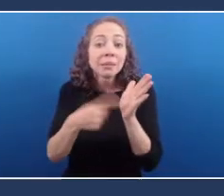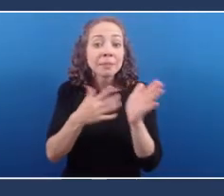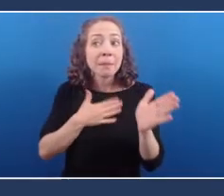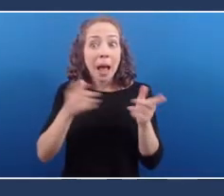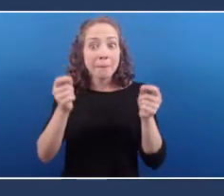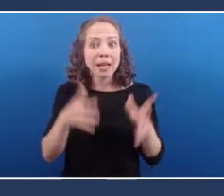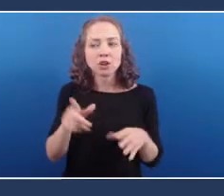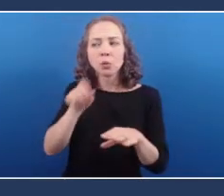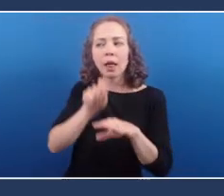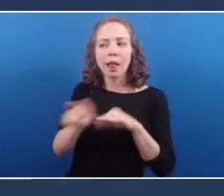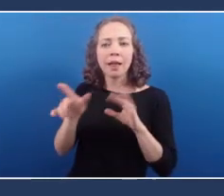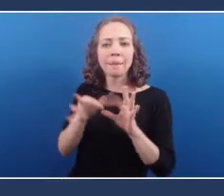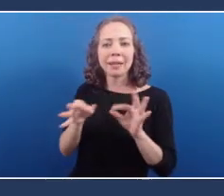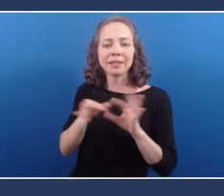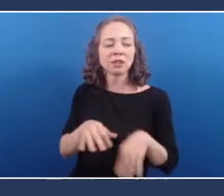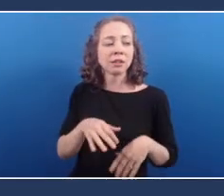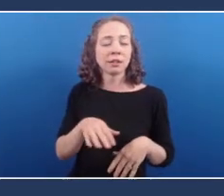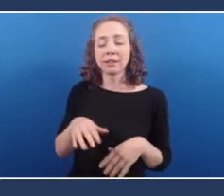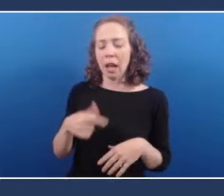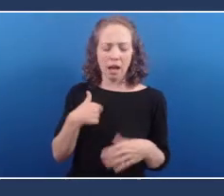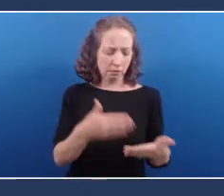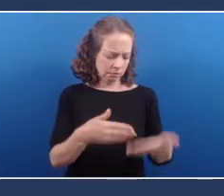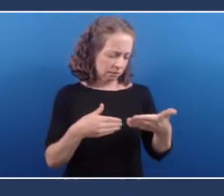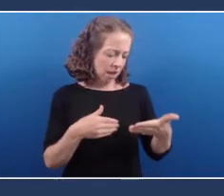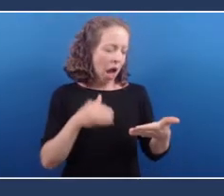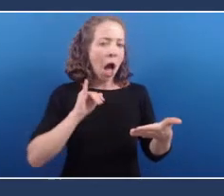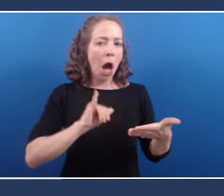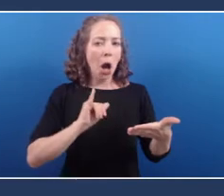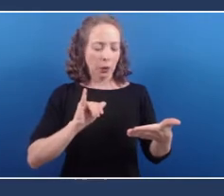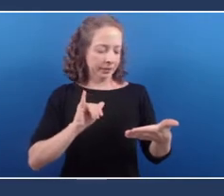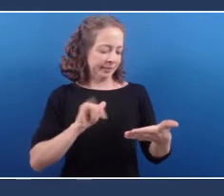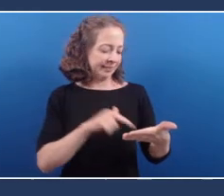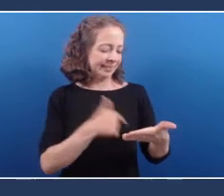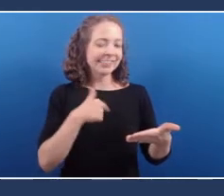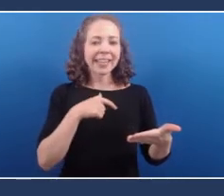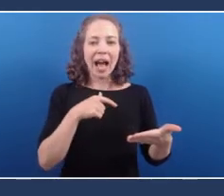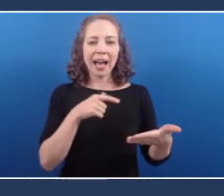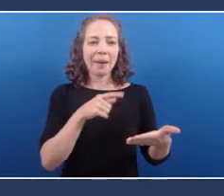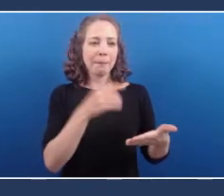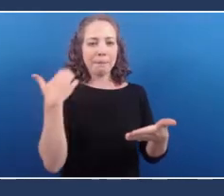which means, you’re doing a great job. I care about you. Get the downtime that you need.